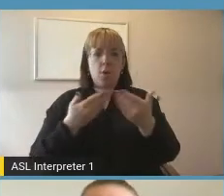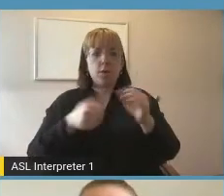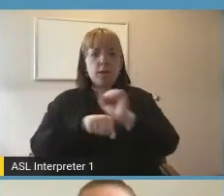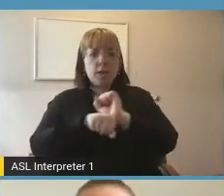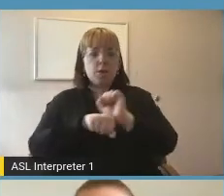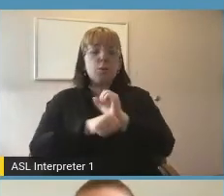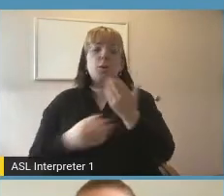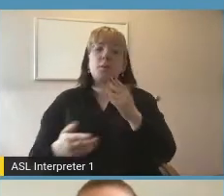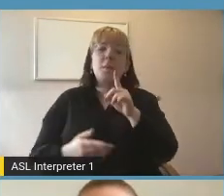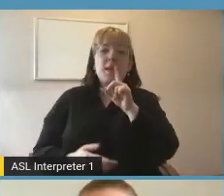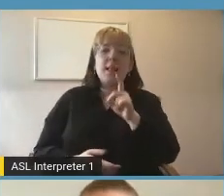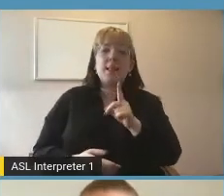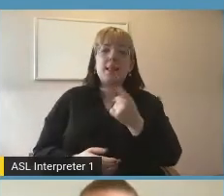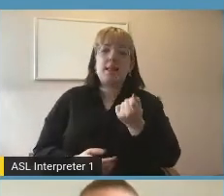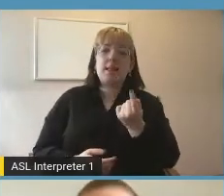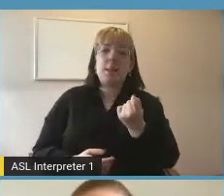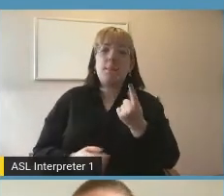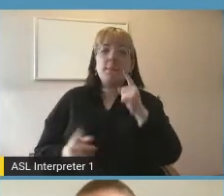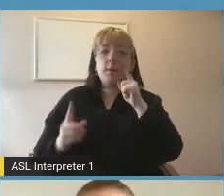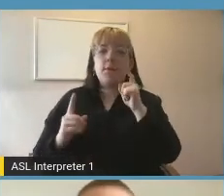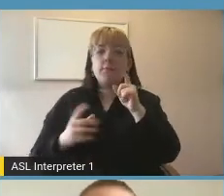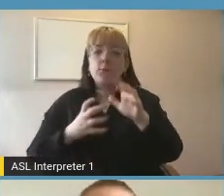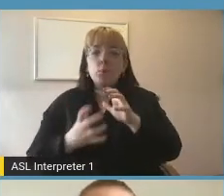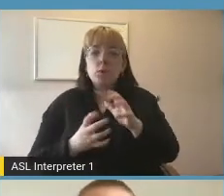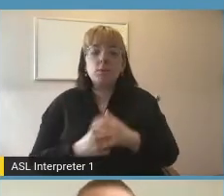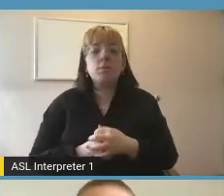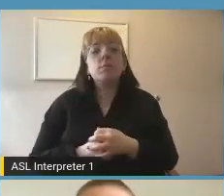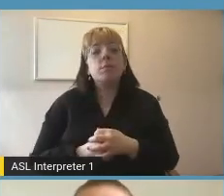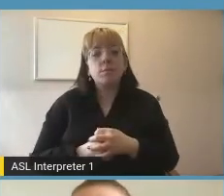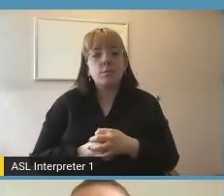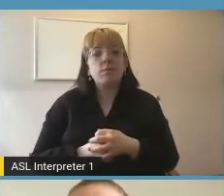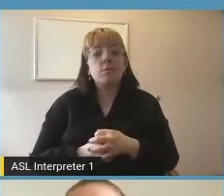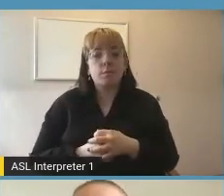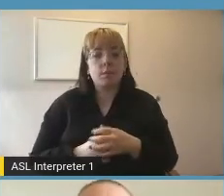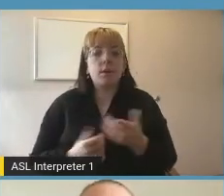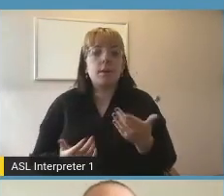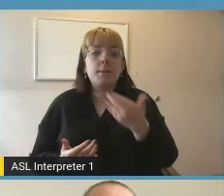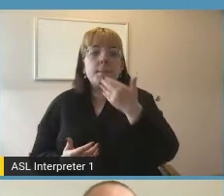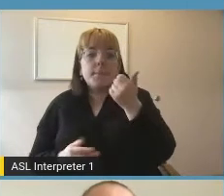you get in and get started you have, use best practices instead of tripping yourself up